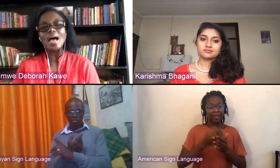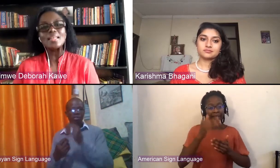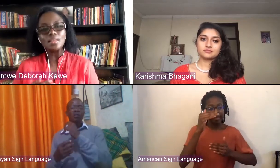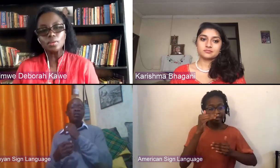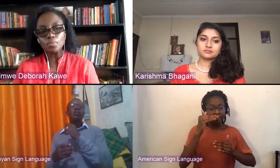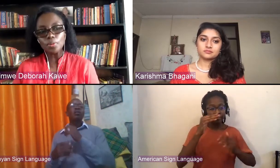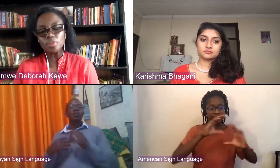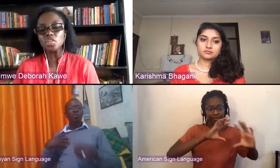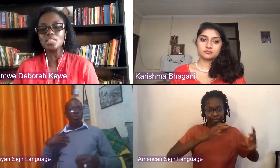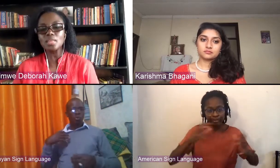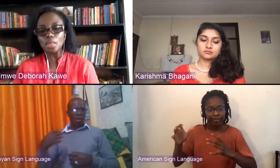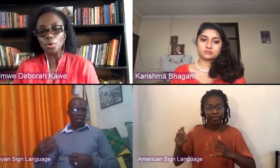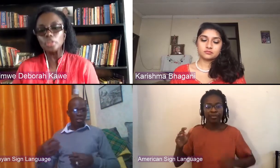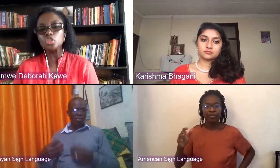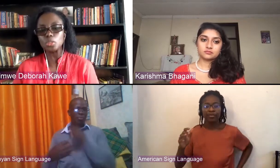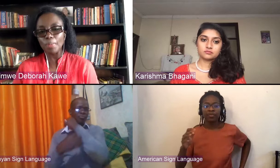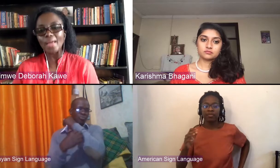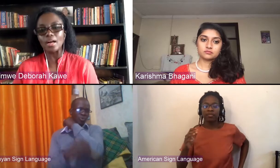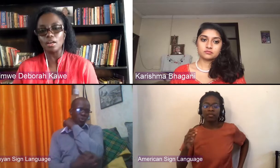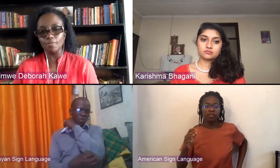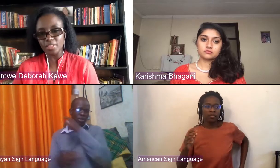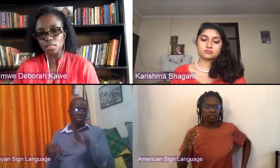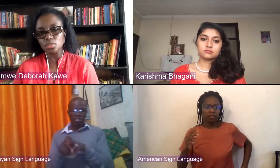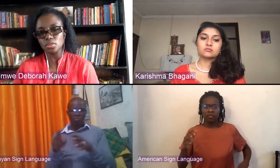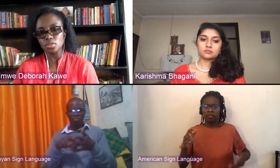and projects that are going to spark a conversation